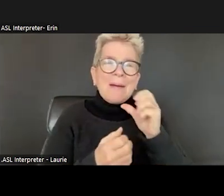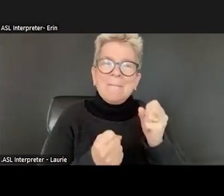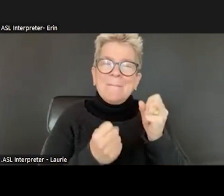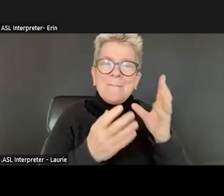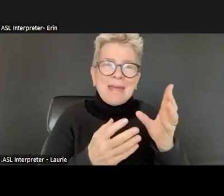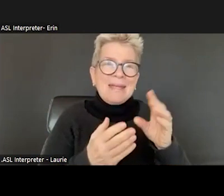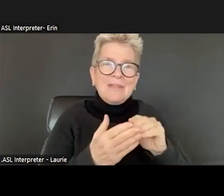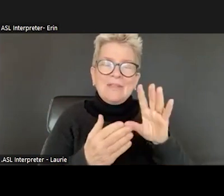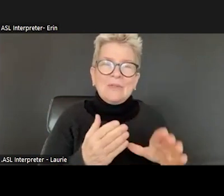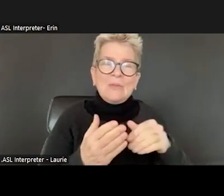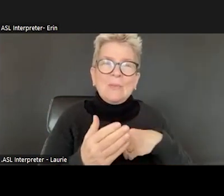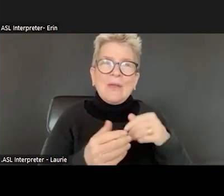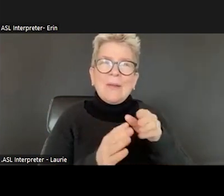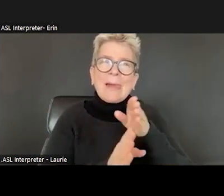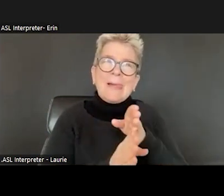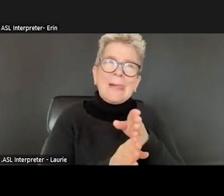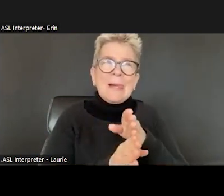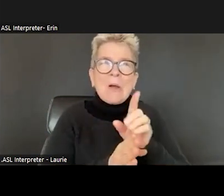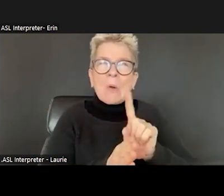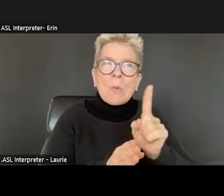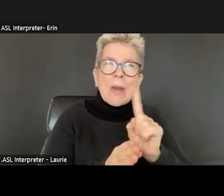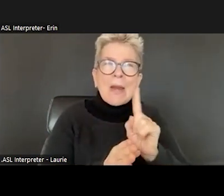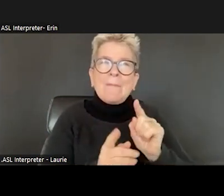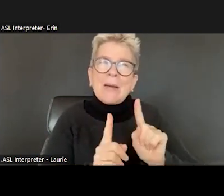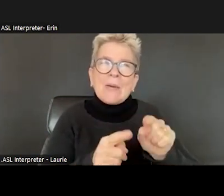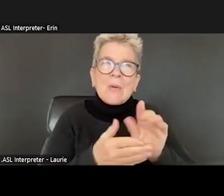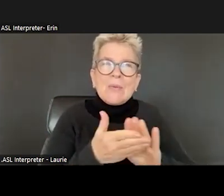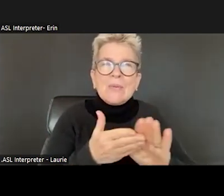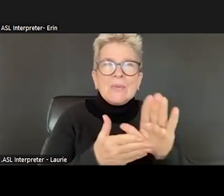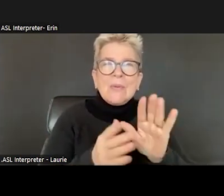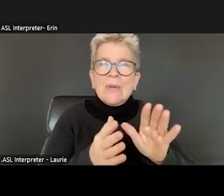trying to make that decision. And regardless, financial education isn't tipping them one way